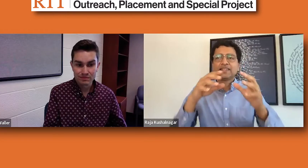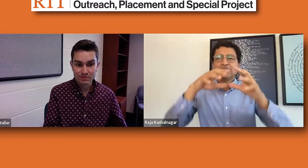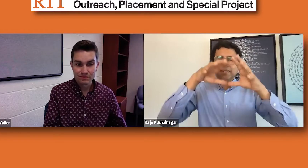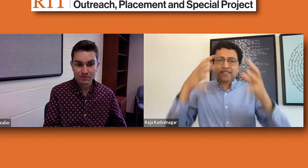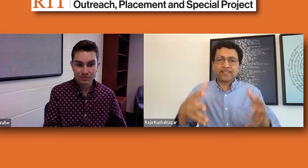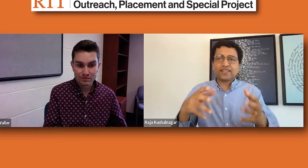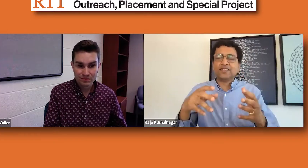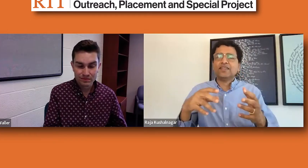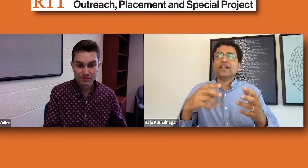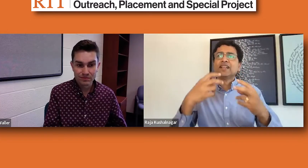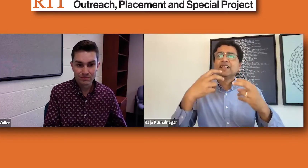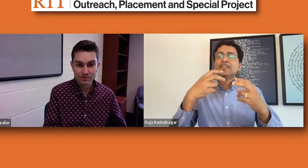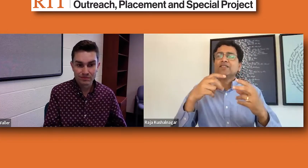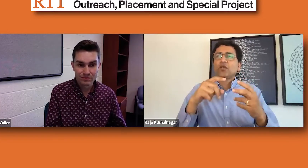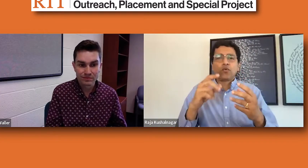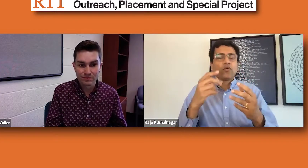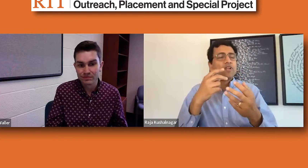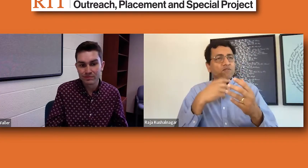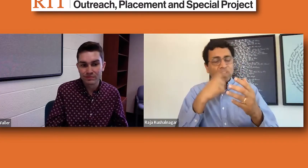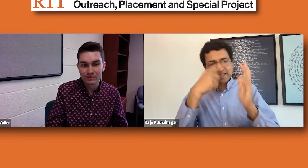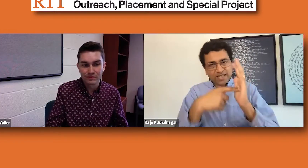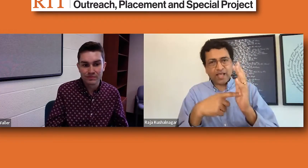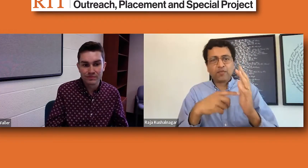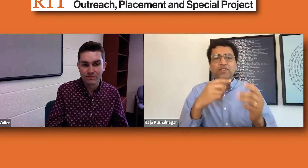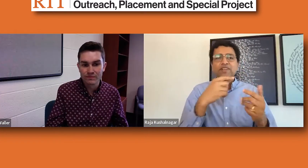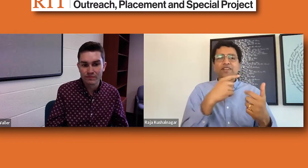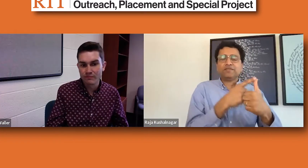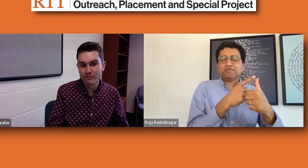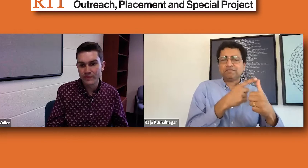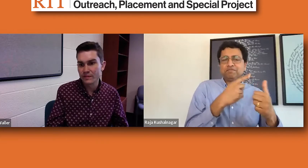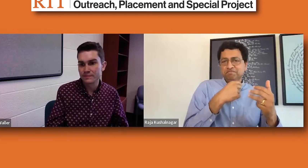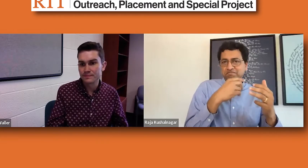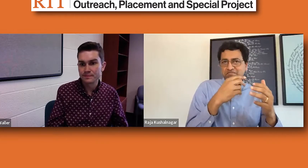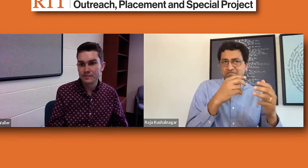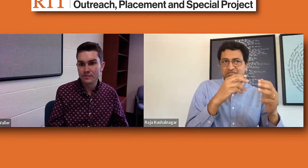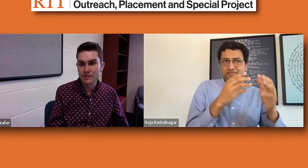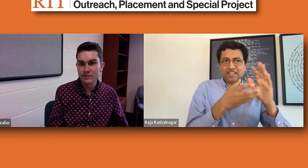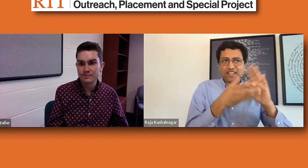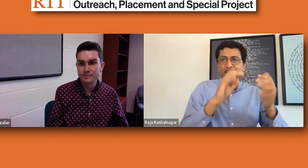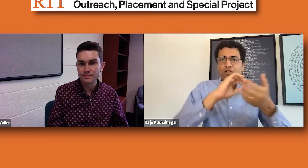formal mentorship, or it could be running a project